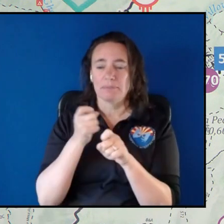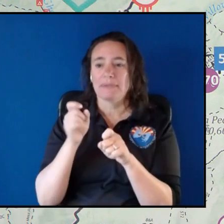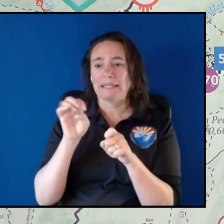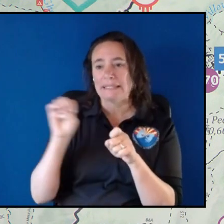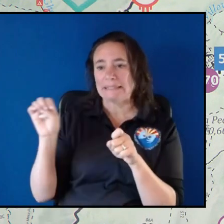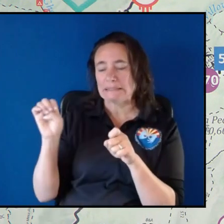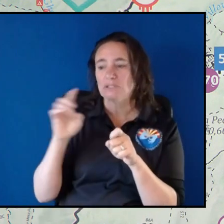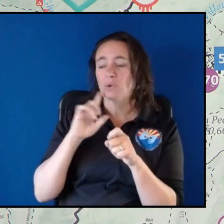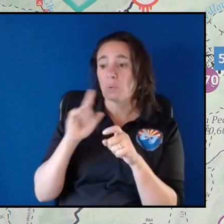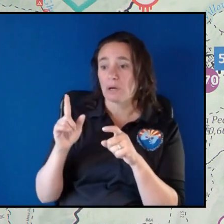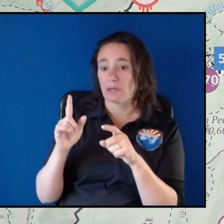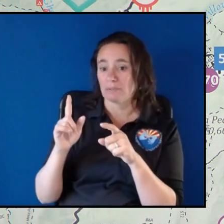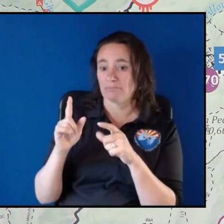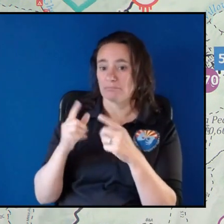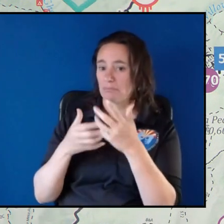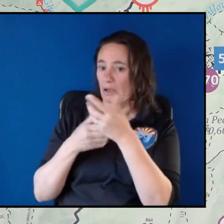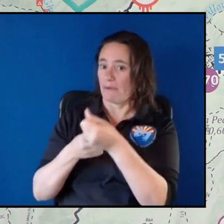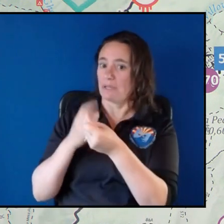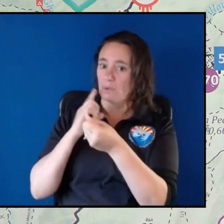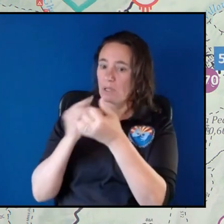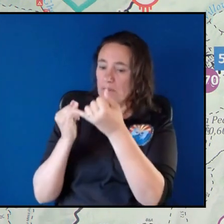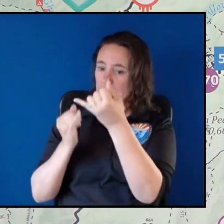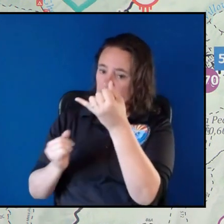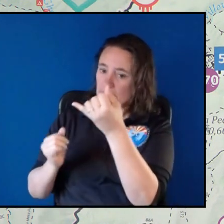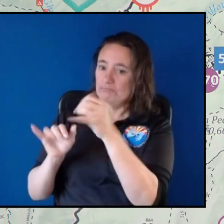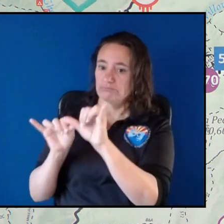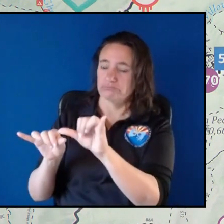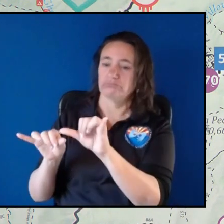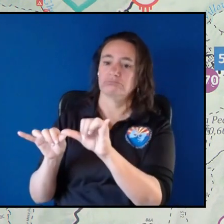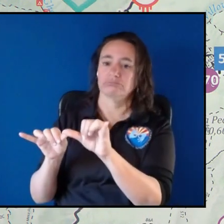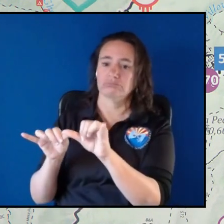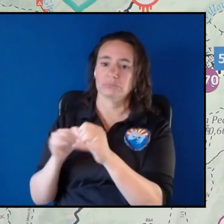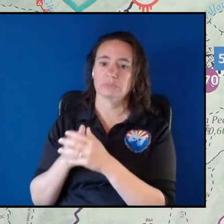will hold and a lot of good work is is done in there and